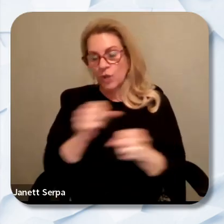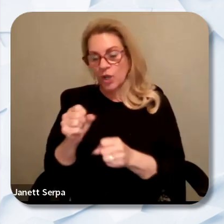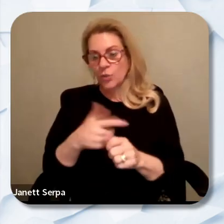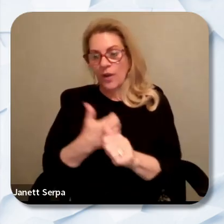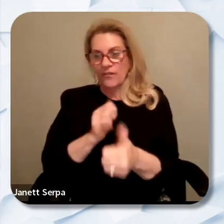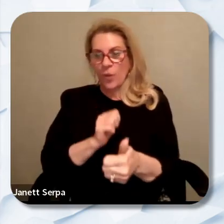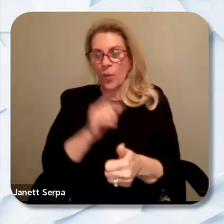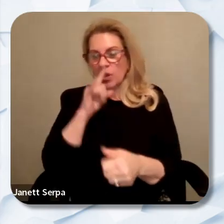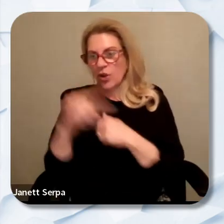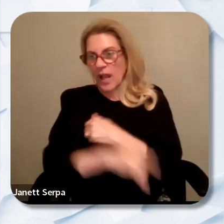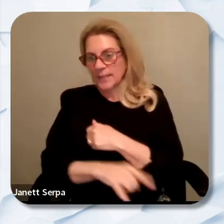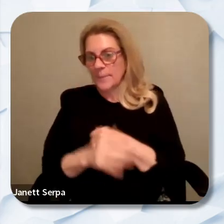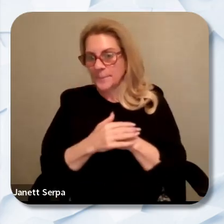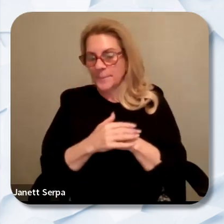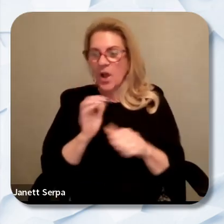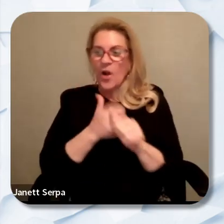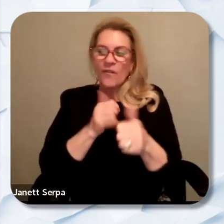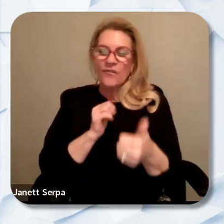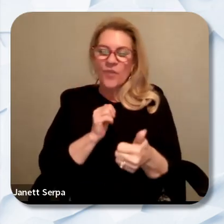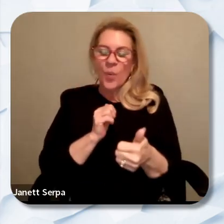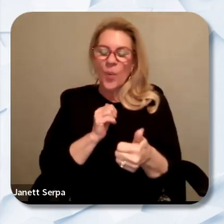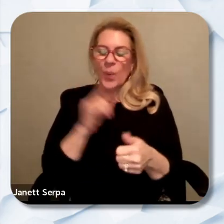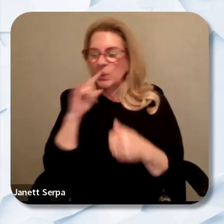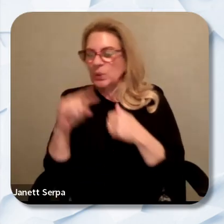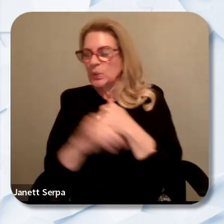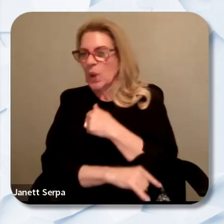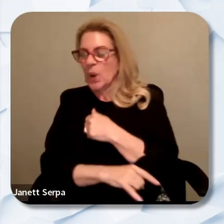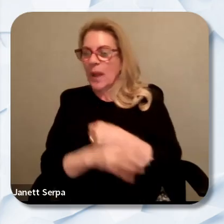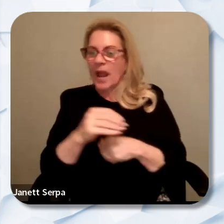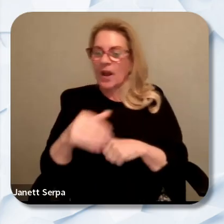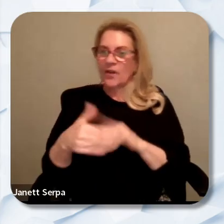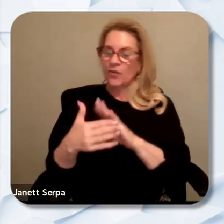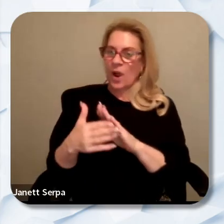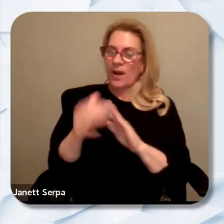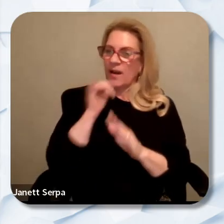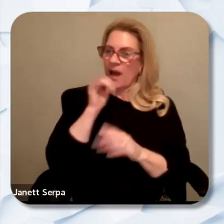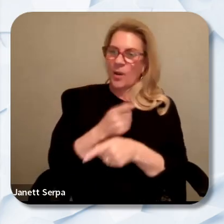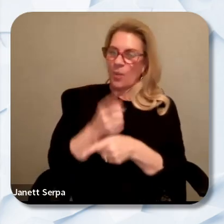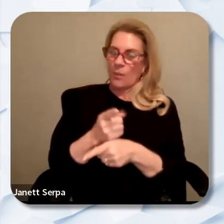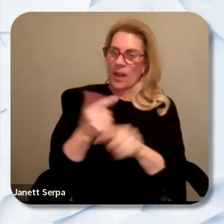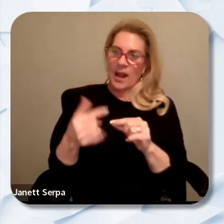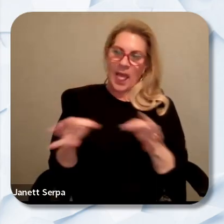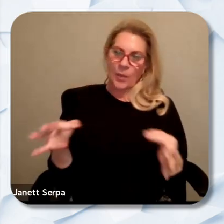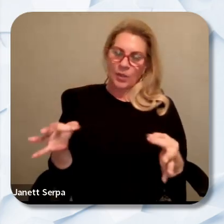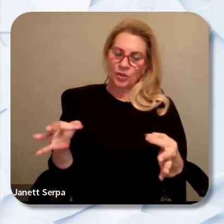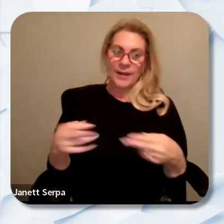sarcasm. Avord avoid sarcasm and confront inappropriate language. Next slide please.